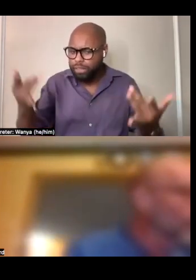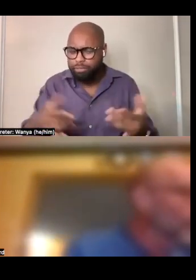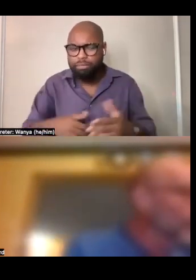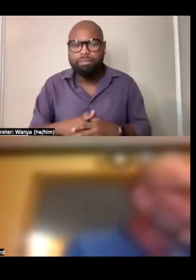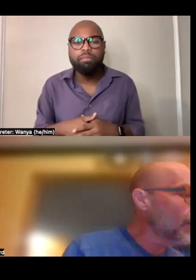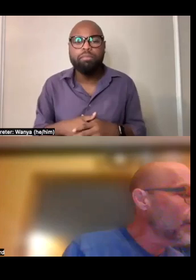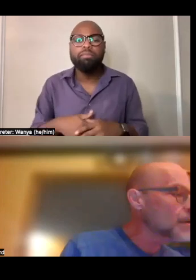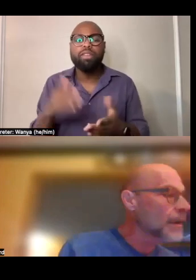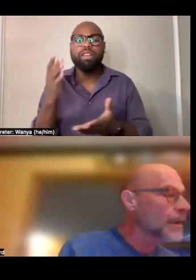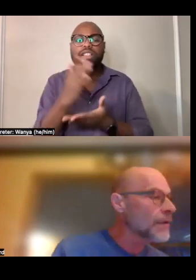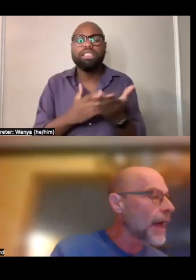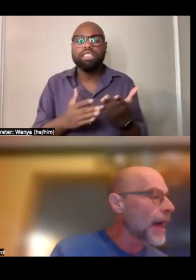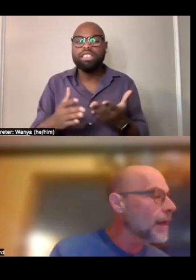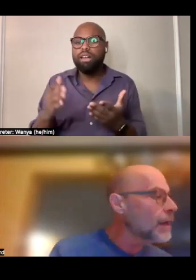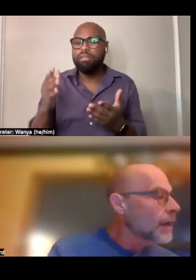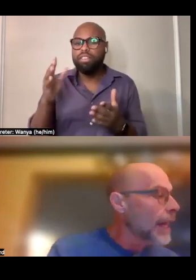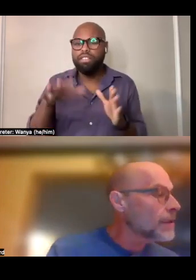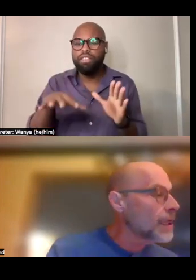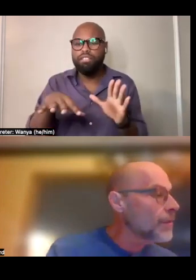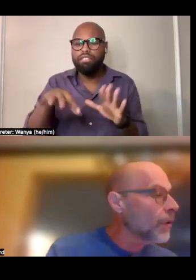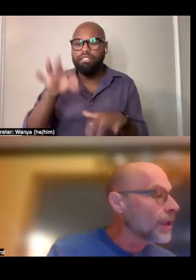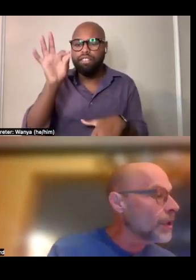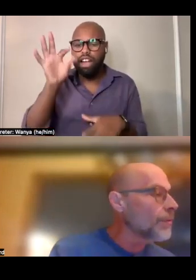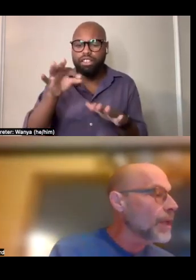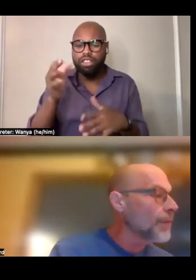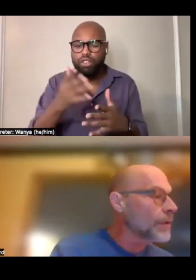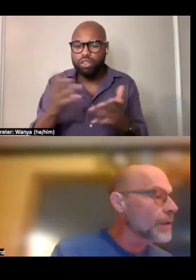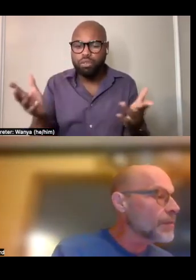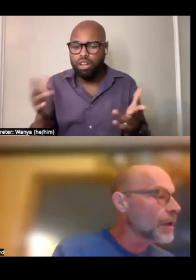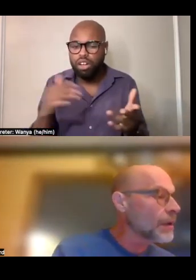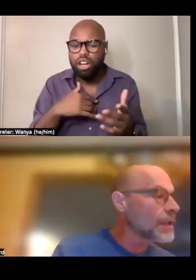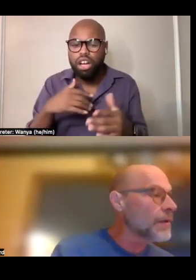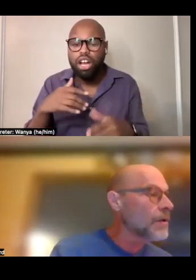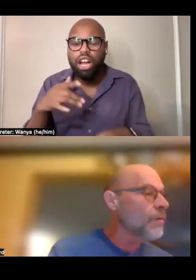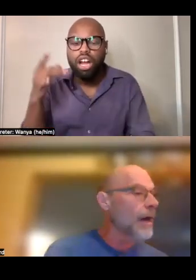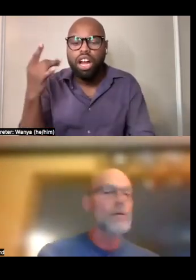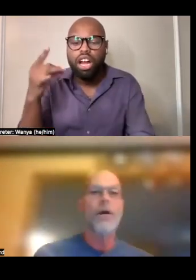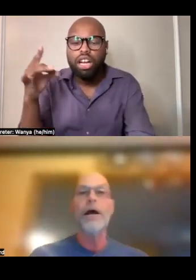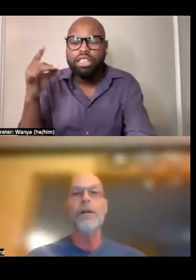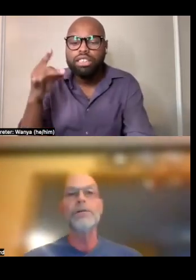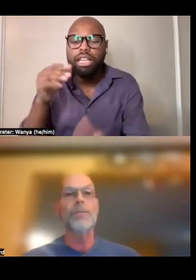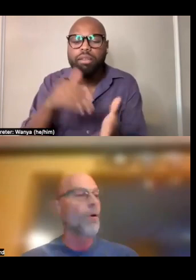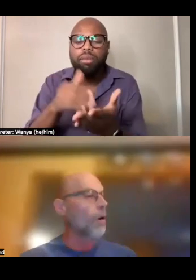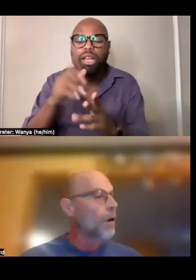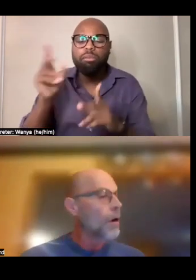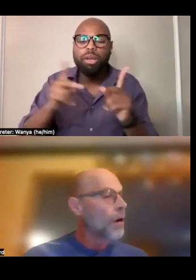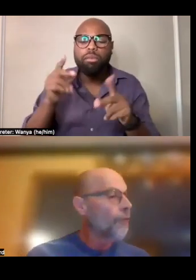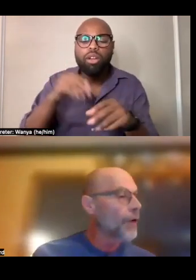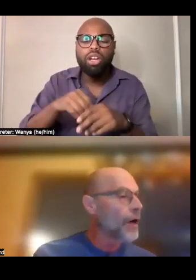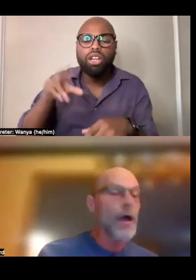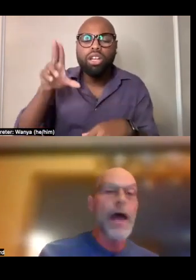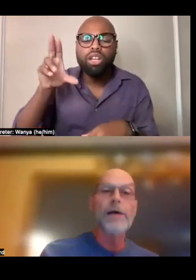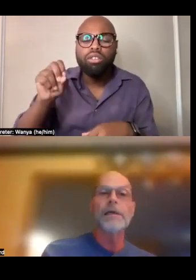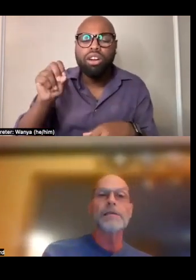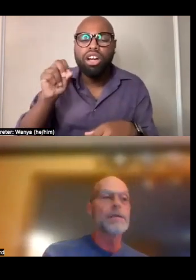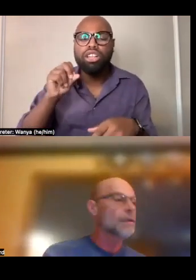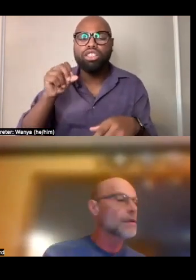The other interesting is that 18 million people with disabilities in the US are eligible for federal housing assistance,